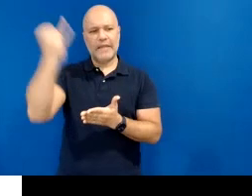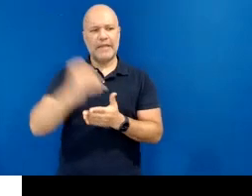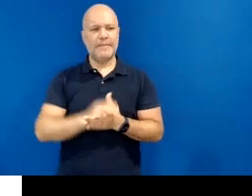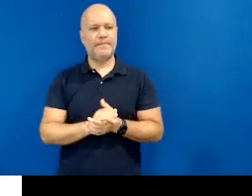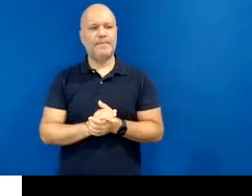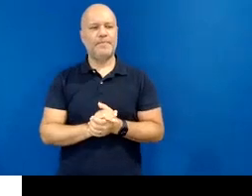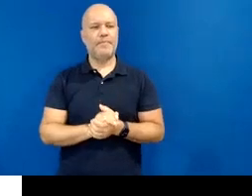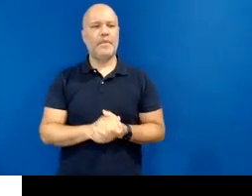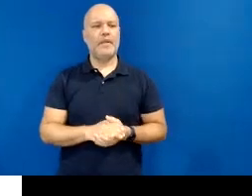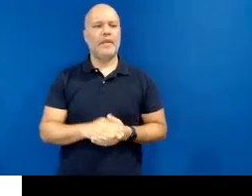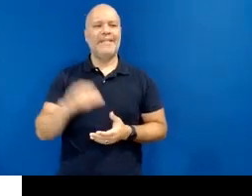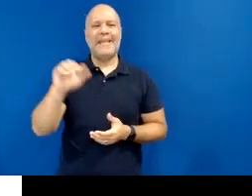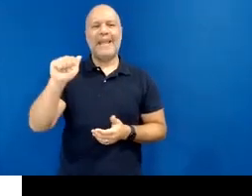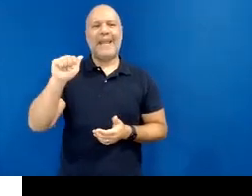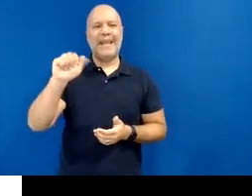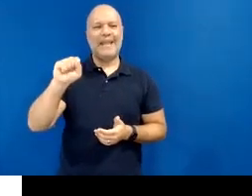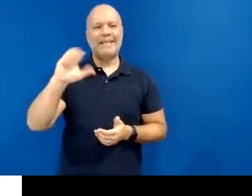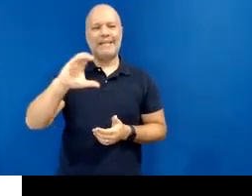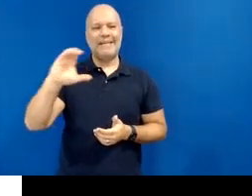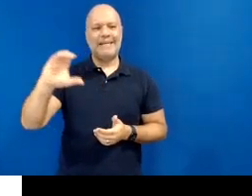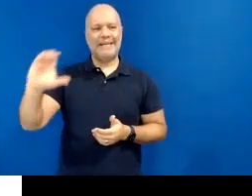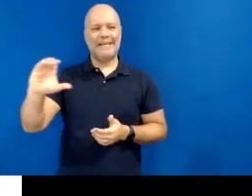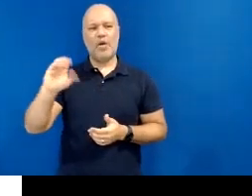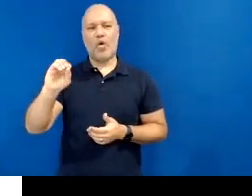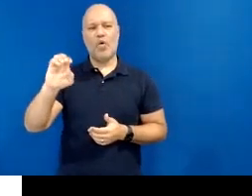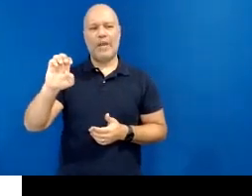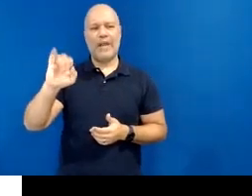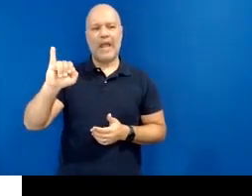OERI supported open educational resources.